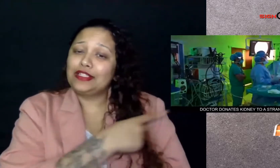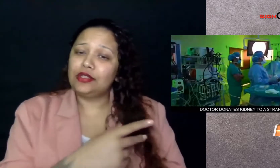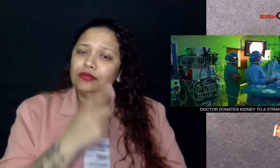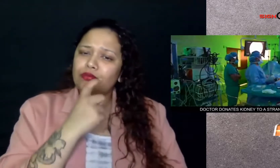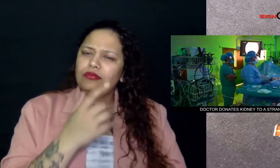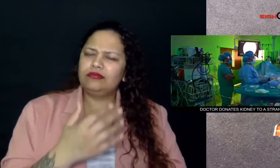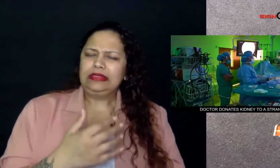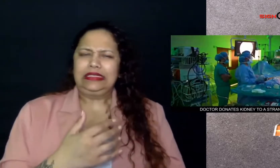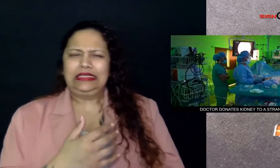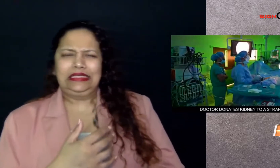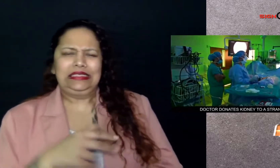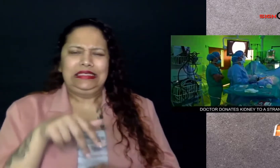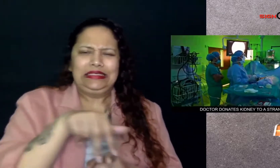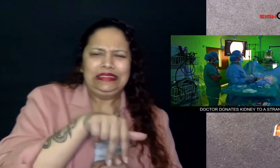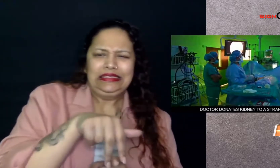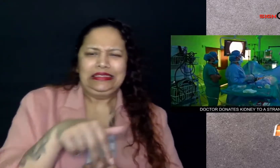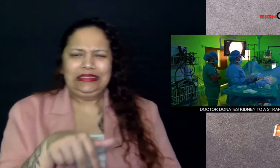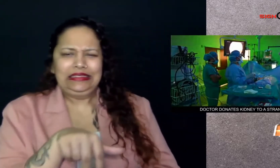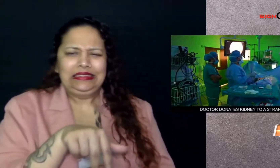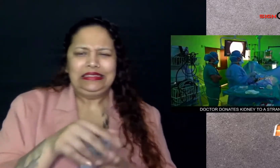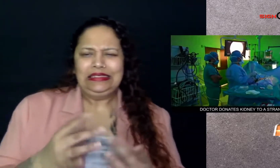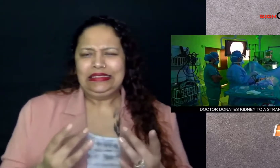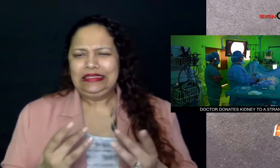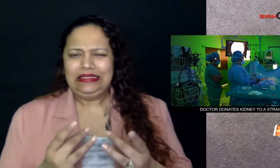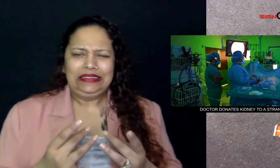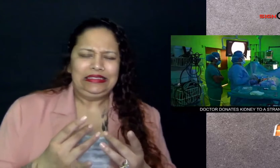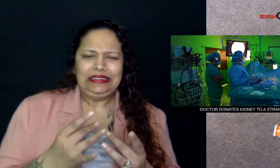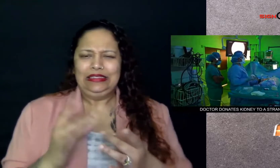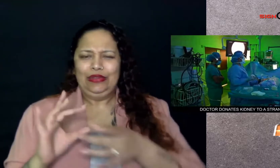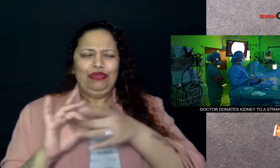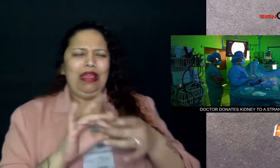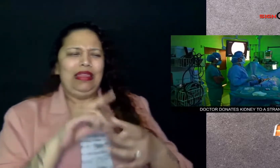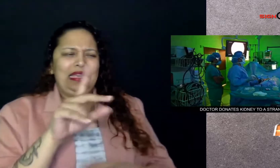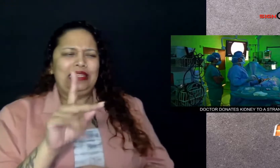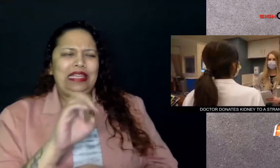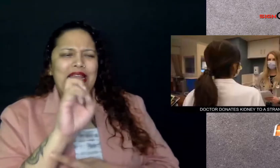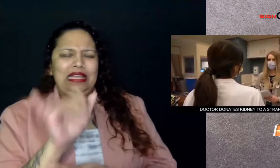She says one of her patients. Who was skeptical of kidney transplants?